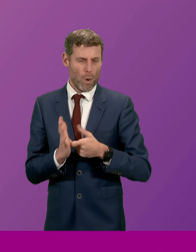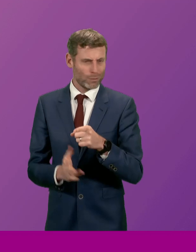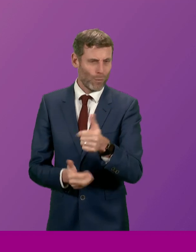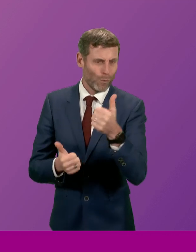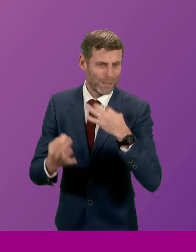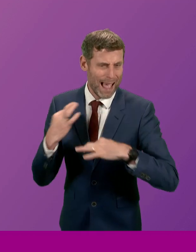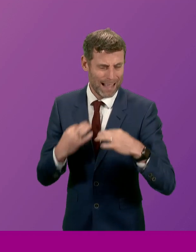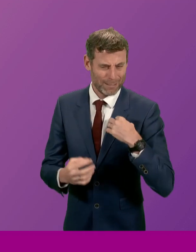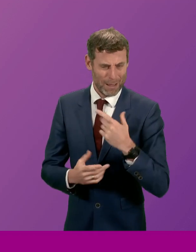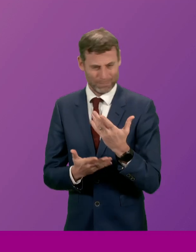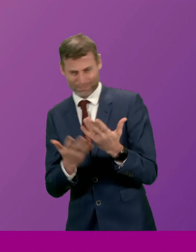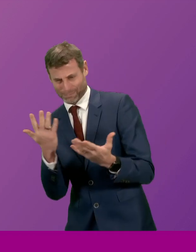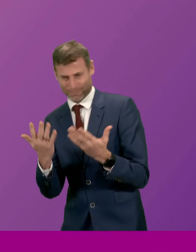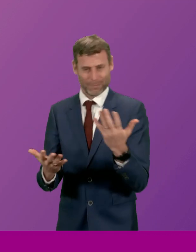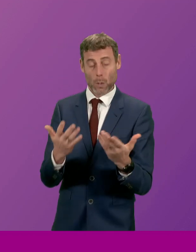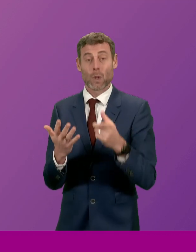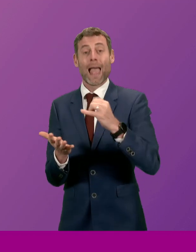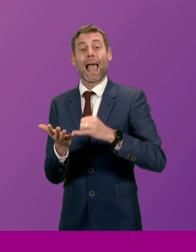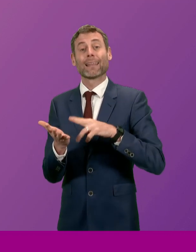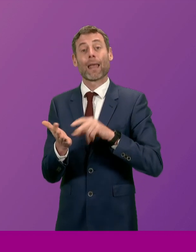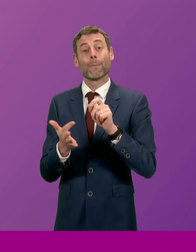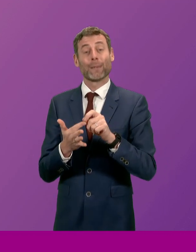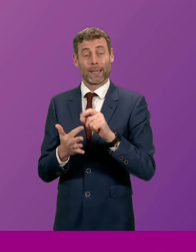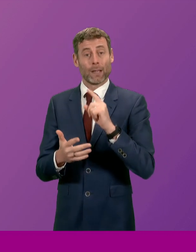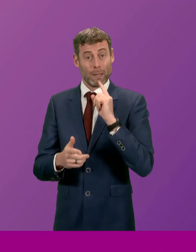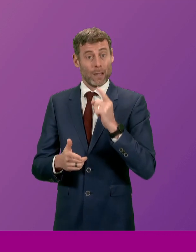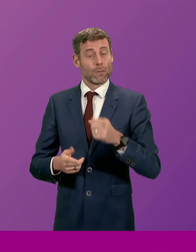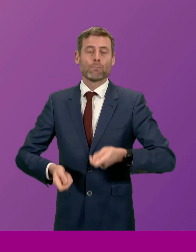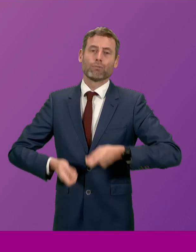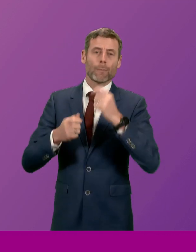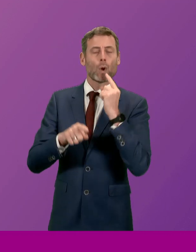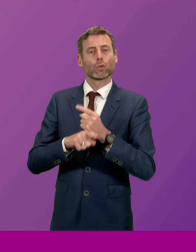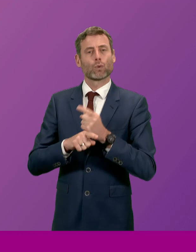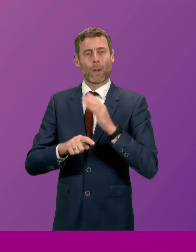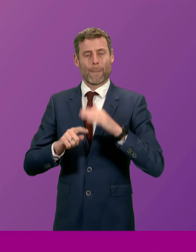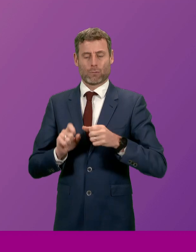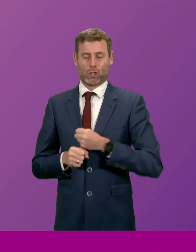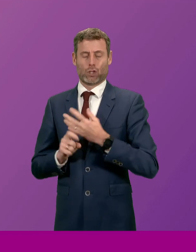The SNP focus on the issue of gender has harmed Scotland’s public services. It has